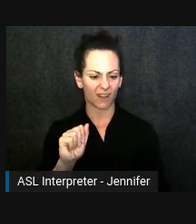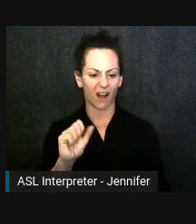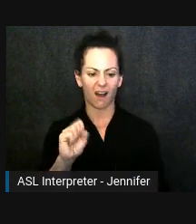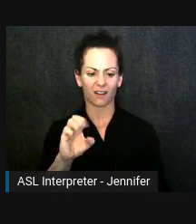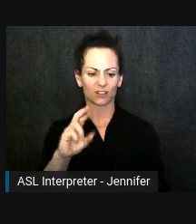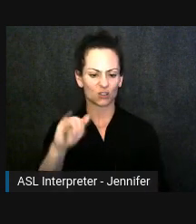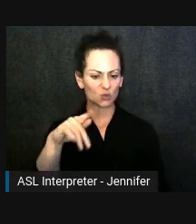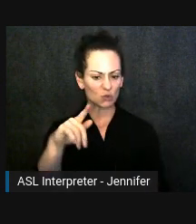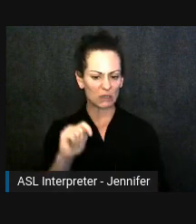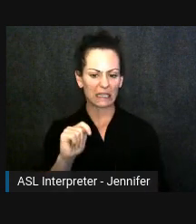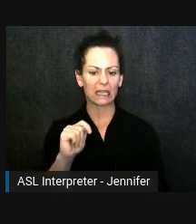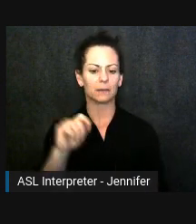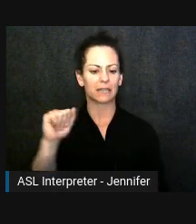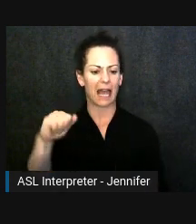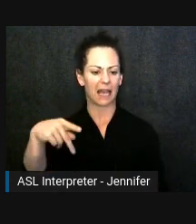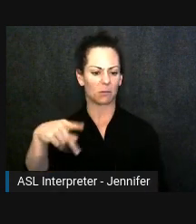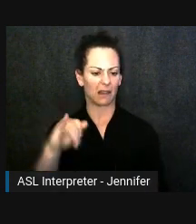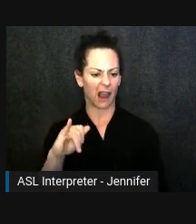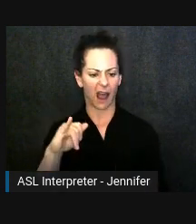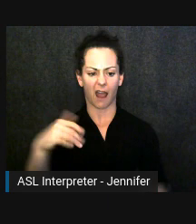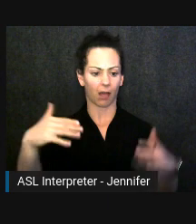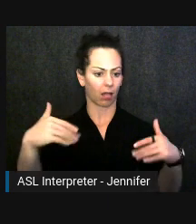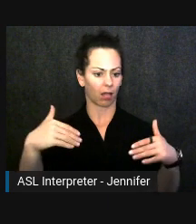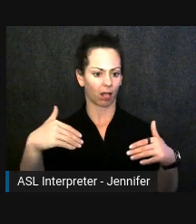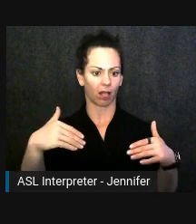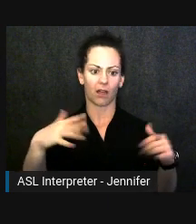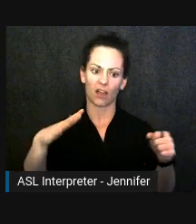The cloud can make sure that happens either as a provider